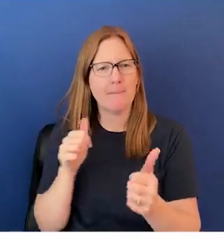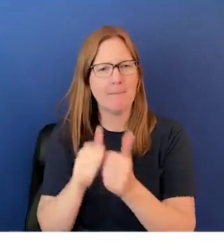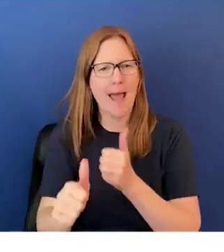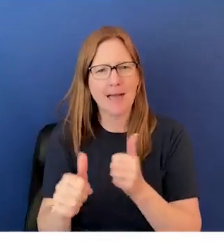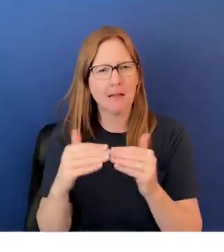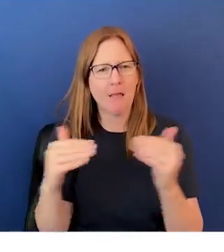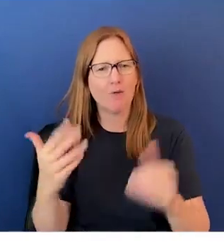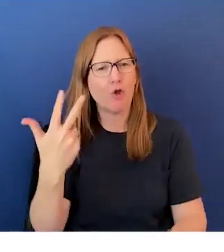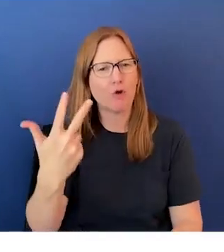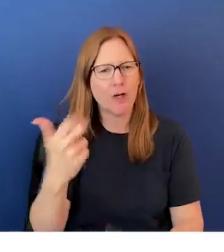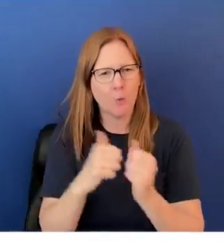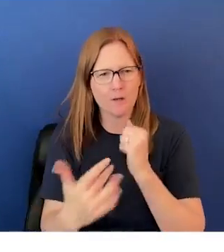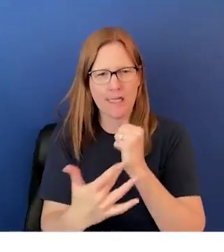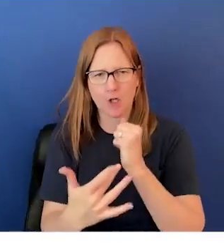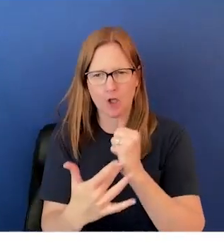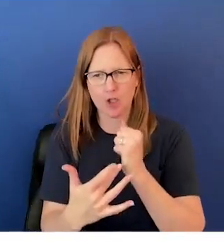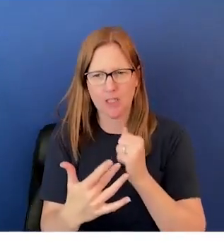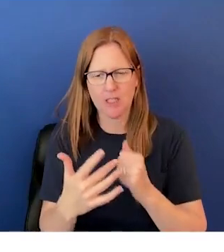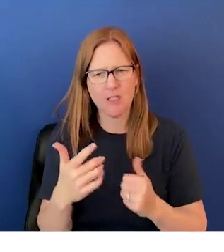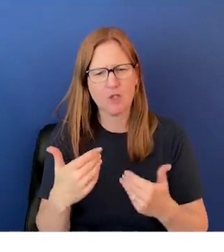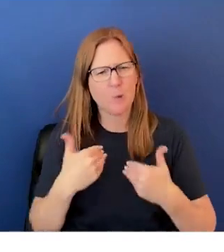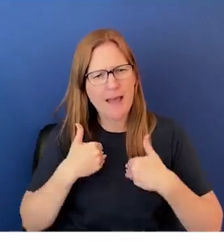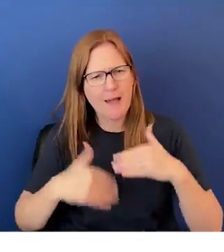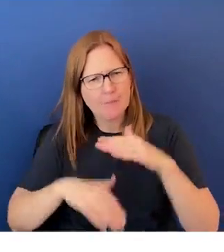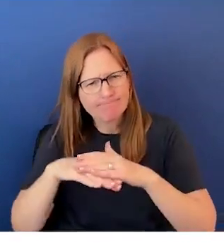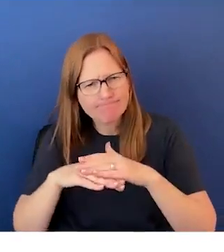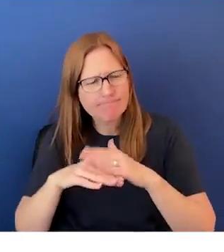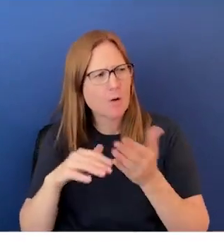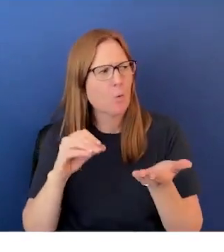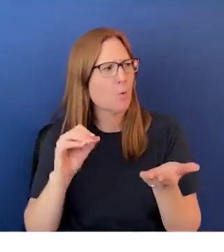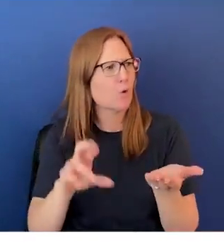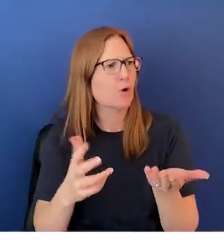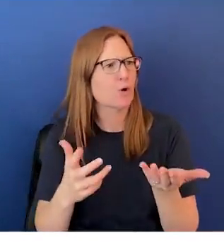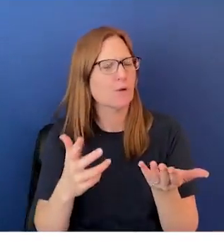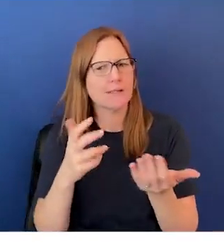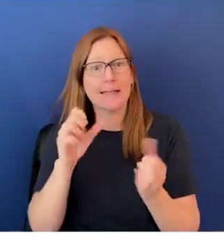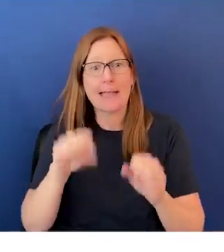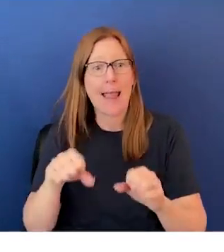Is there a cutoff point or can organizations be at any technology readiness